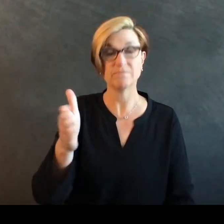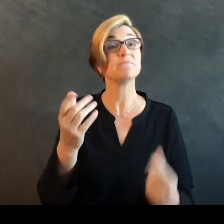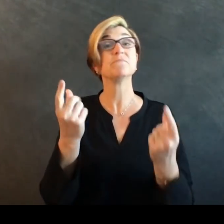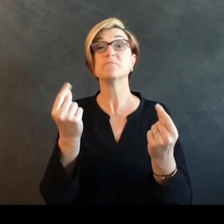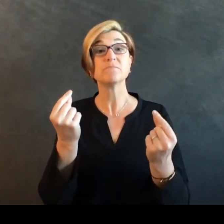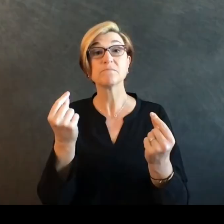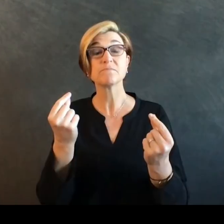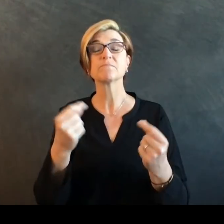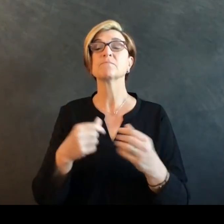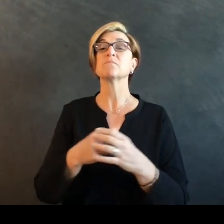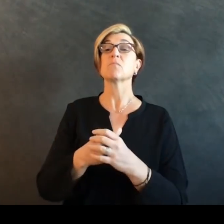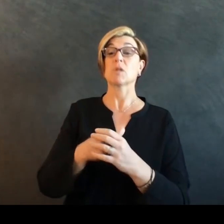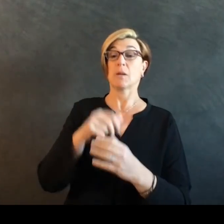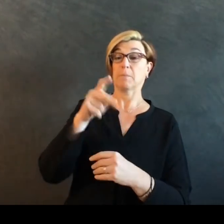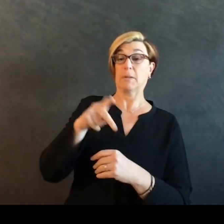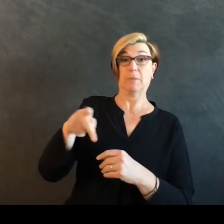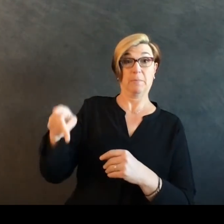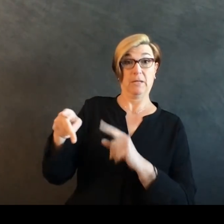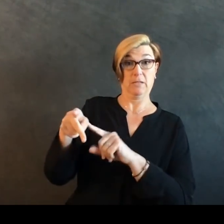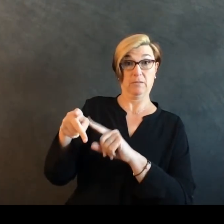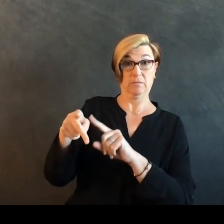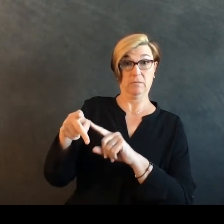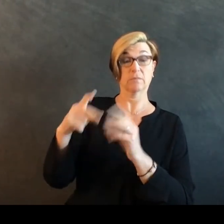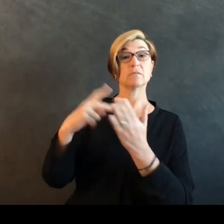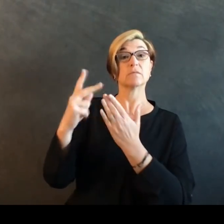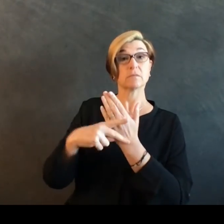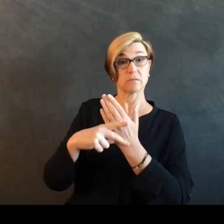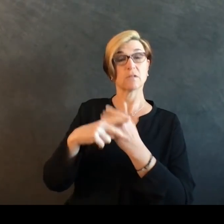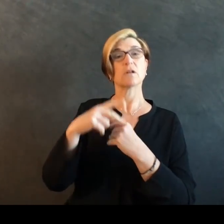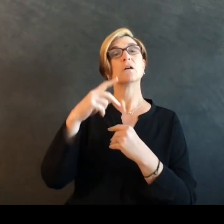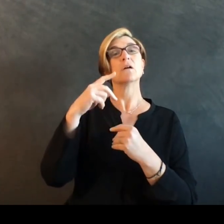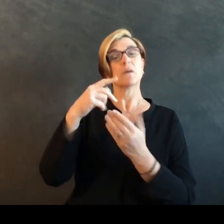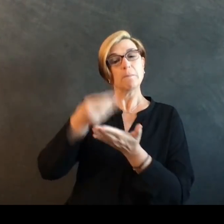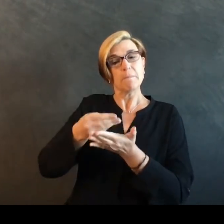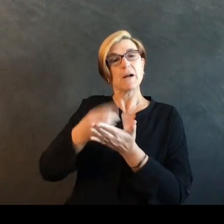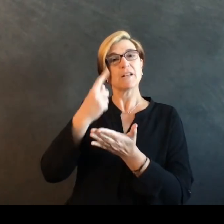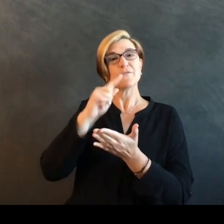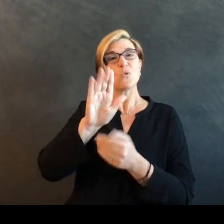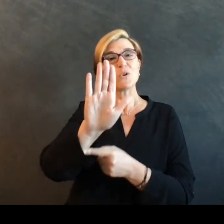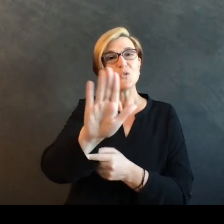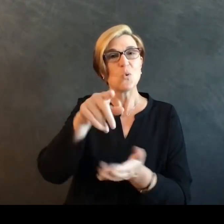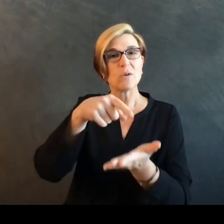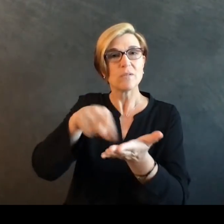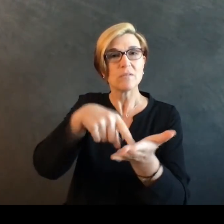program is to help keep employees on payroll and small businesses open SBA